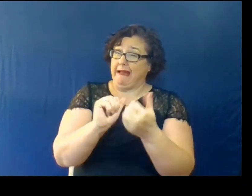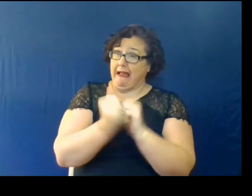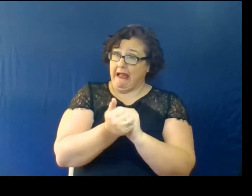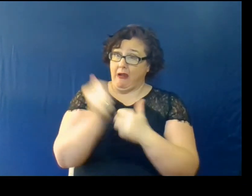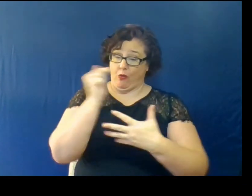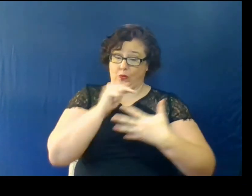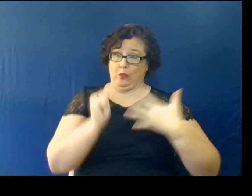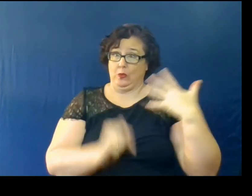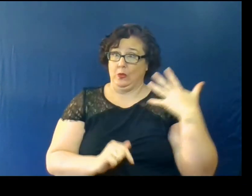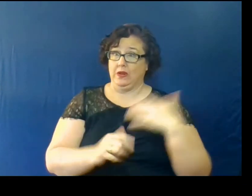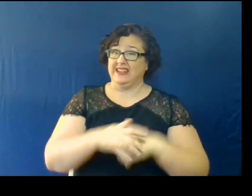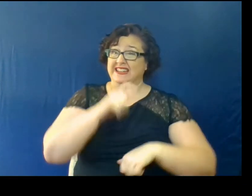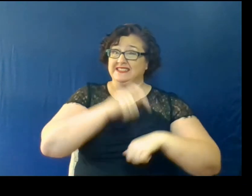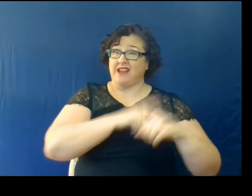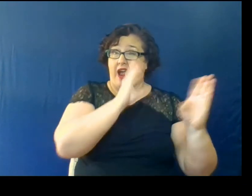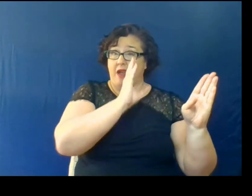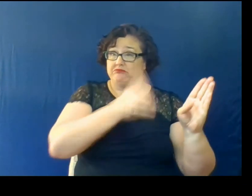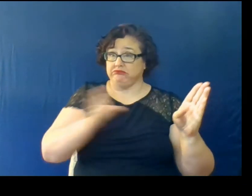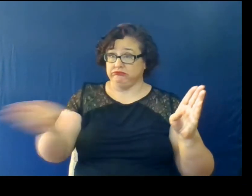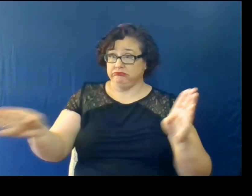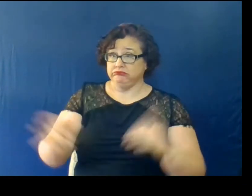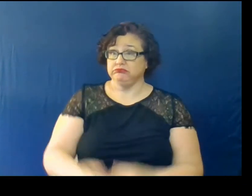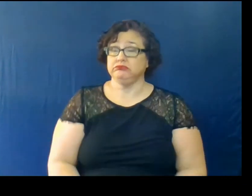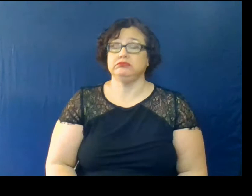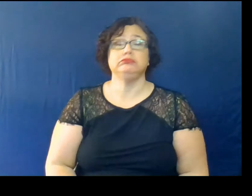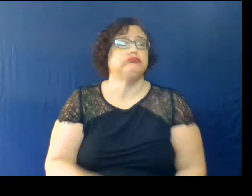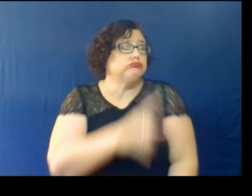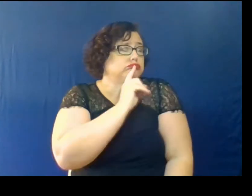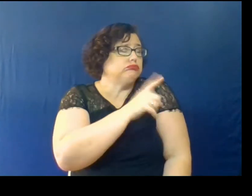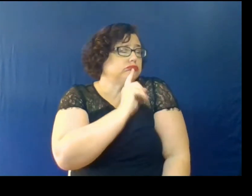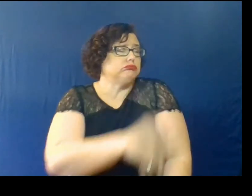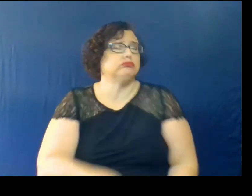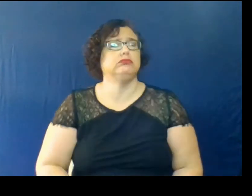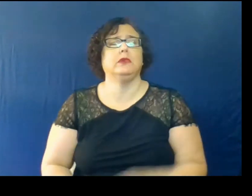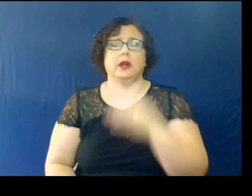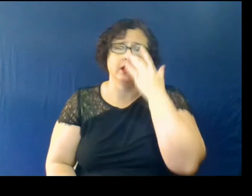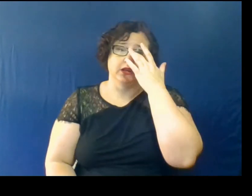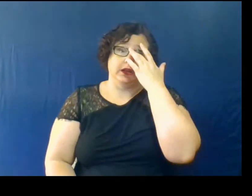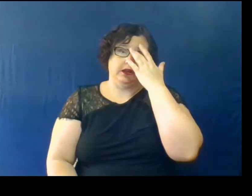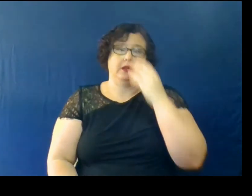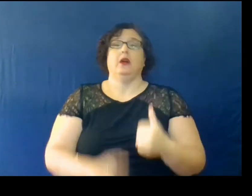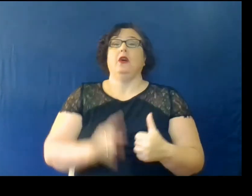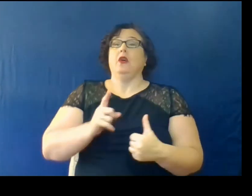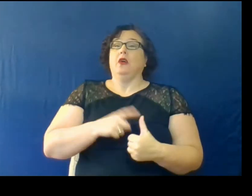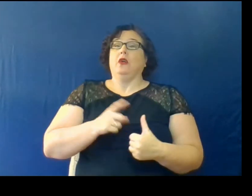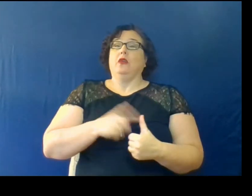timelines for that those activities. Sure yeah. The first way to vote that's that's actually